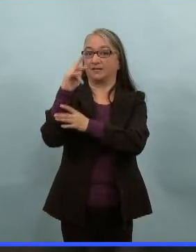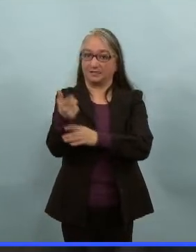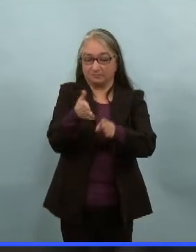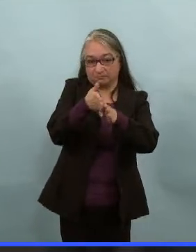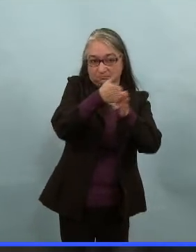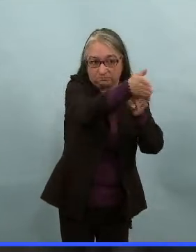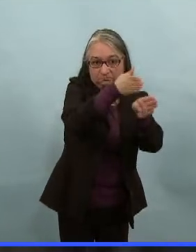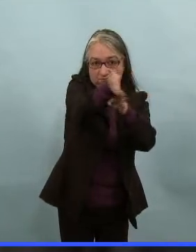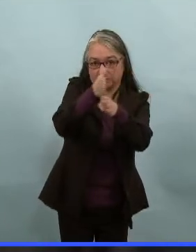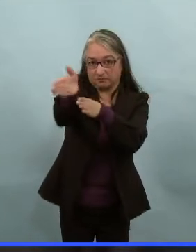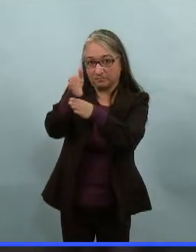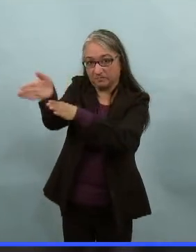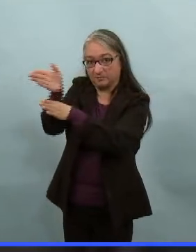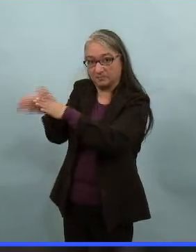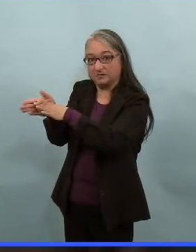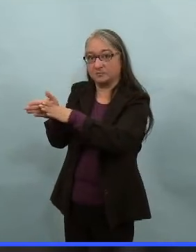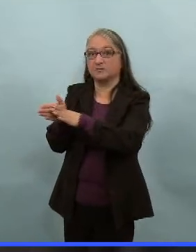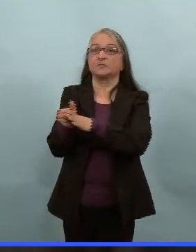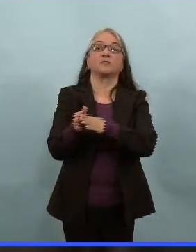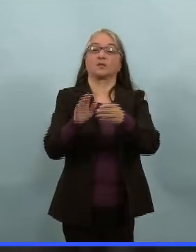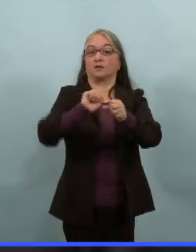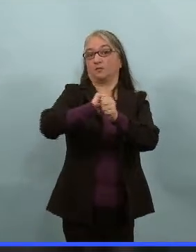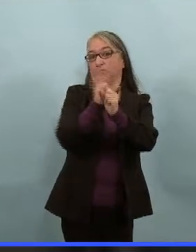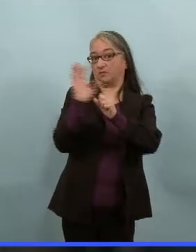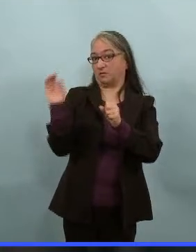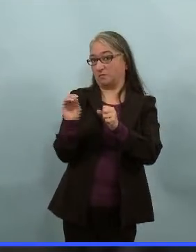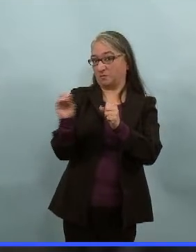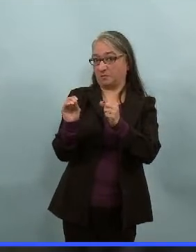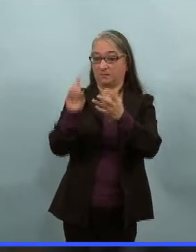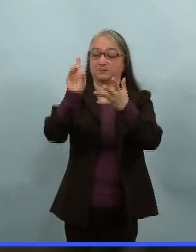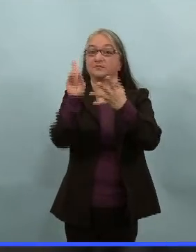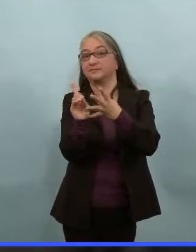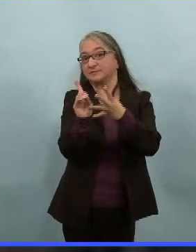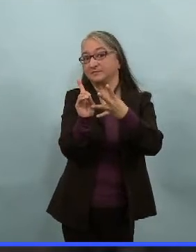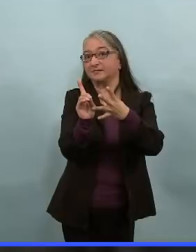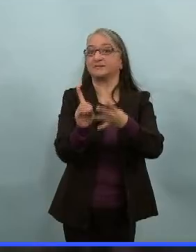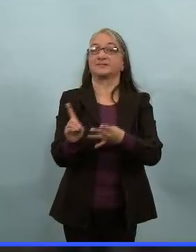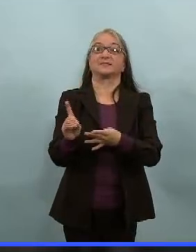you know it's a little bit different than delta where people are sicker quicker and they recover